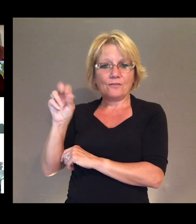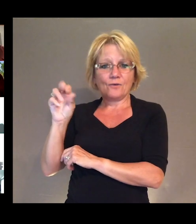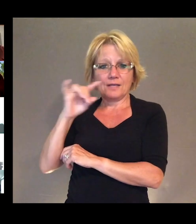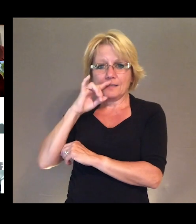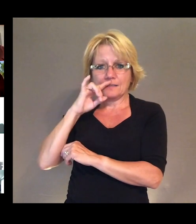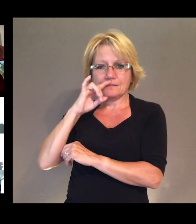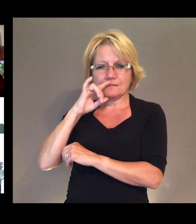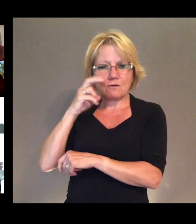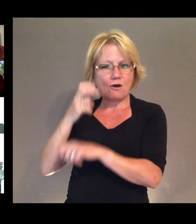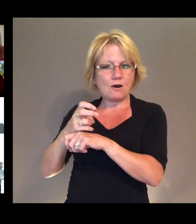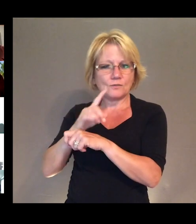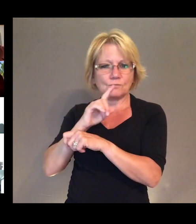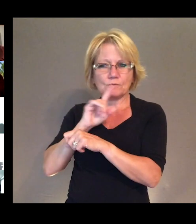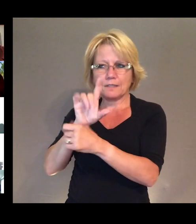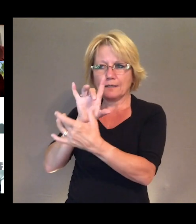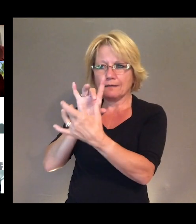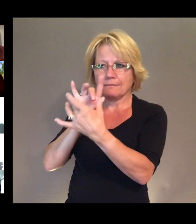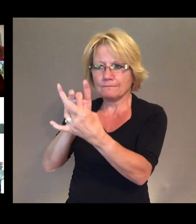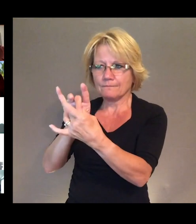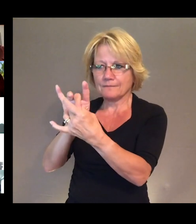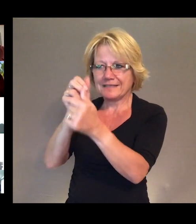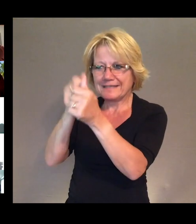to their individual story, which is very important.